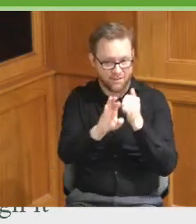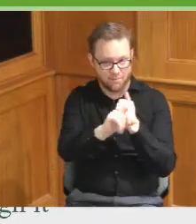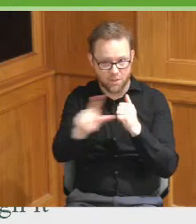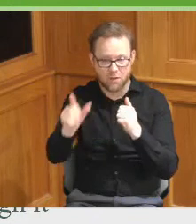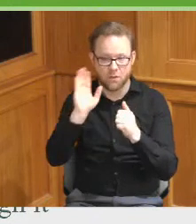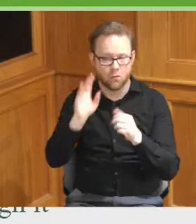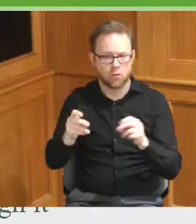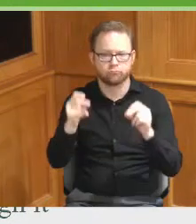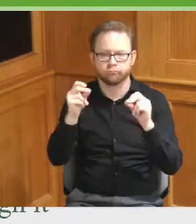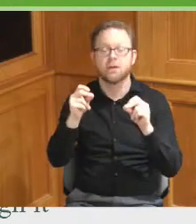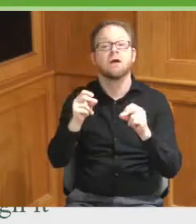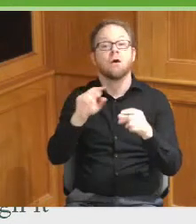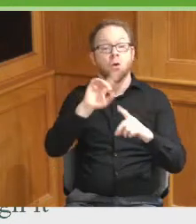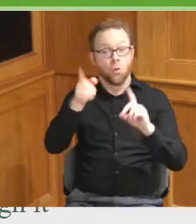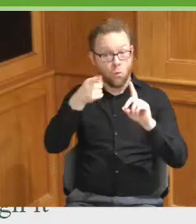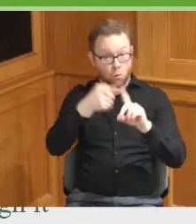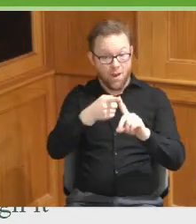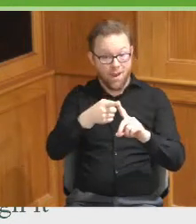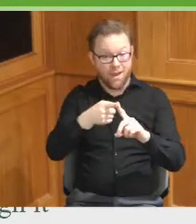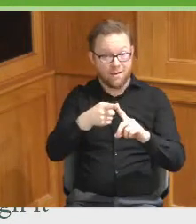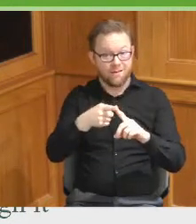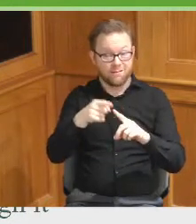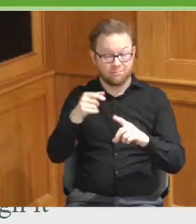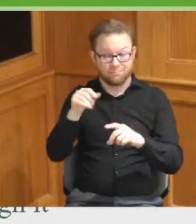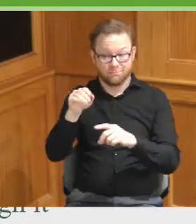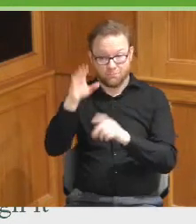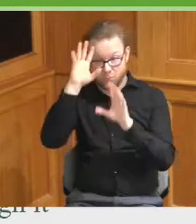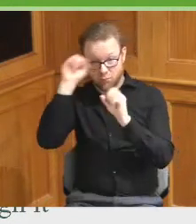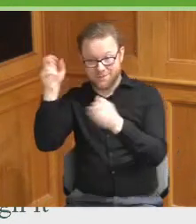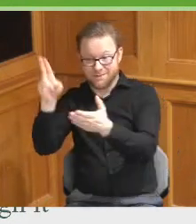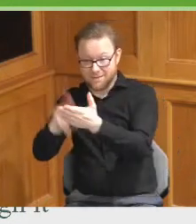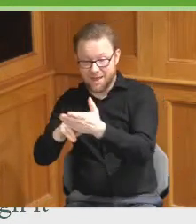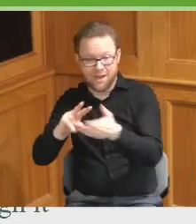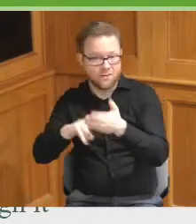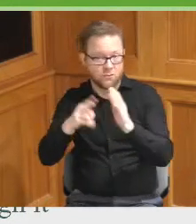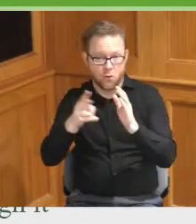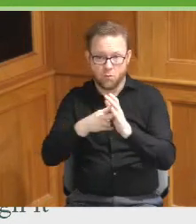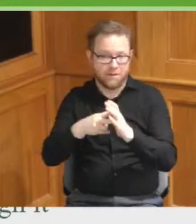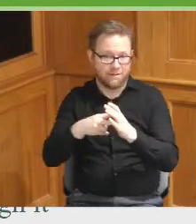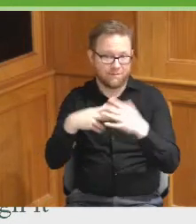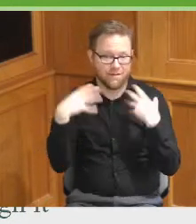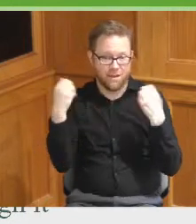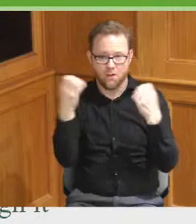upon signing so sometime in the next week we have heard that the President intends to sign that bill